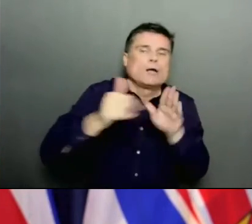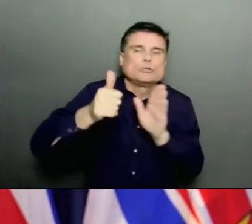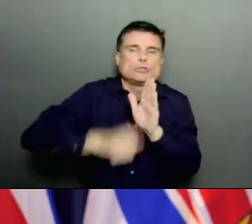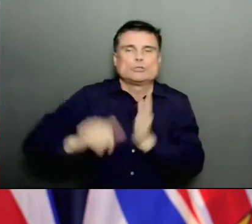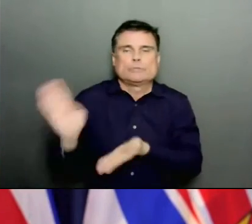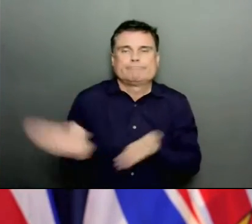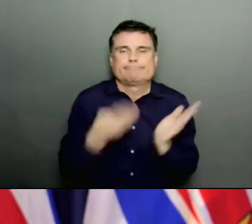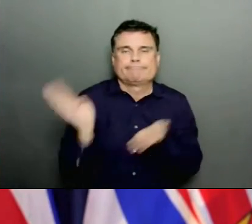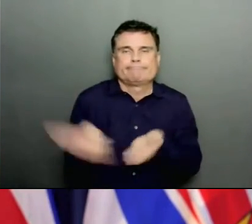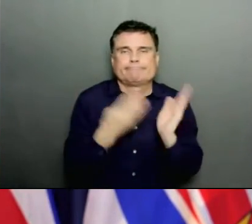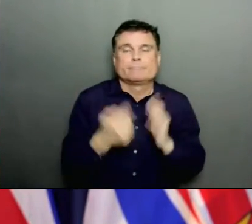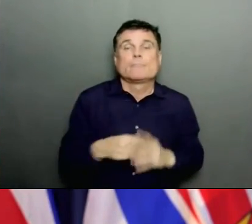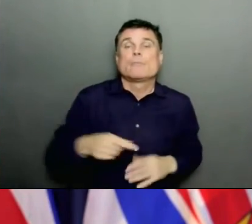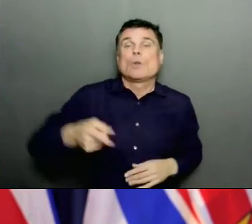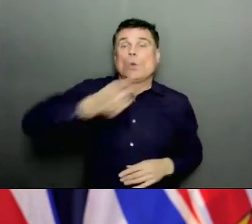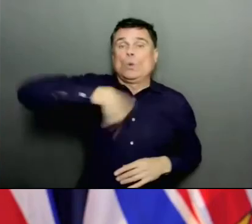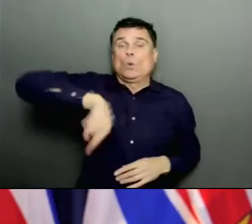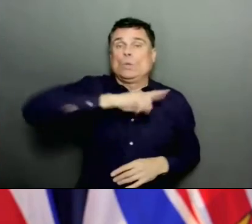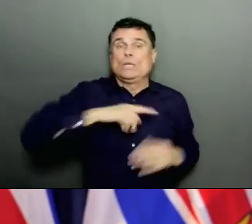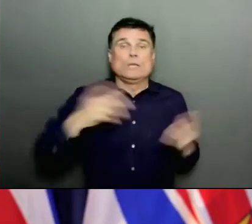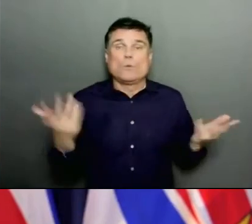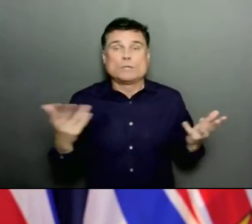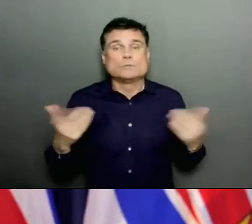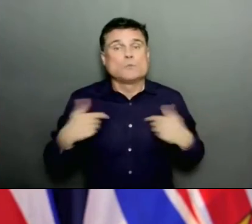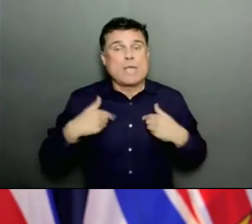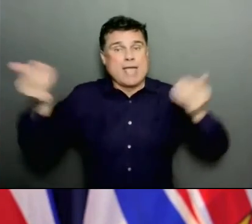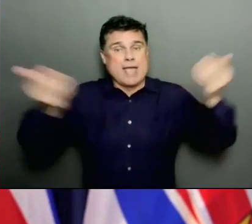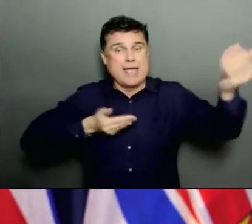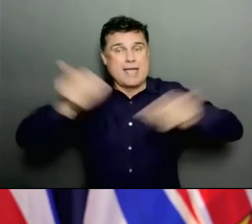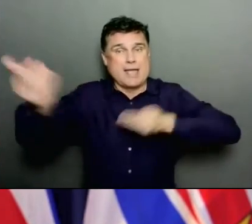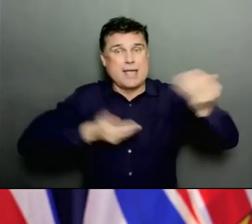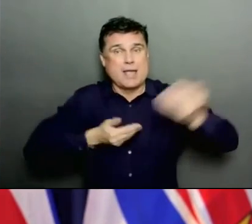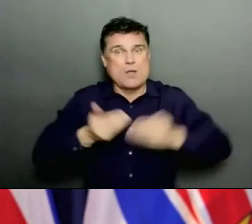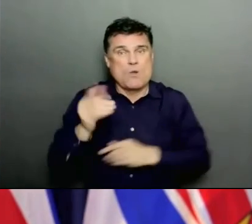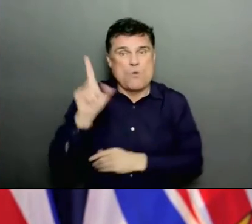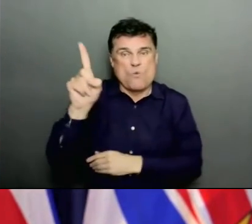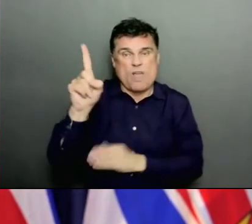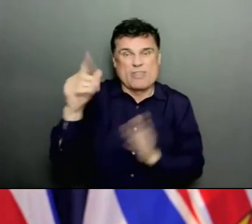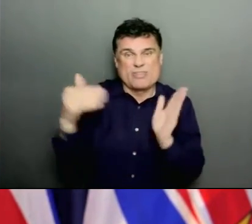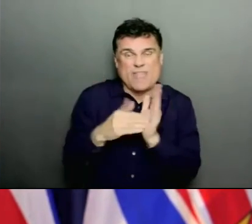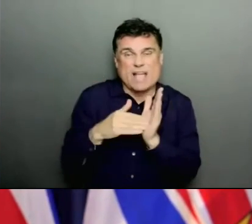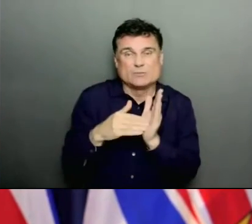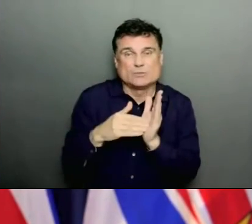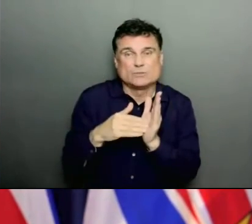thousand people above our target, 1,224. You know that originally we were